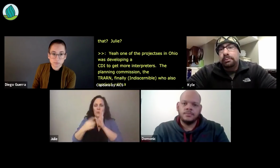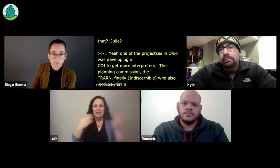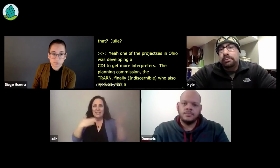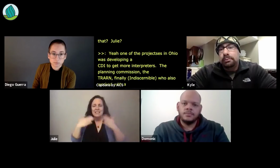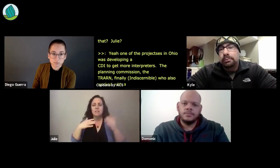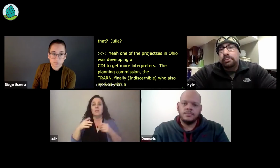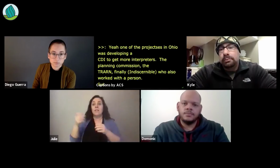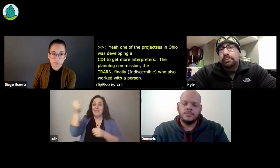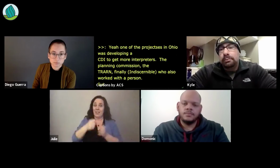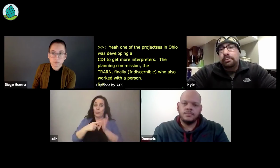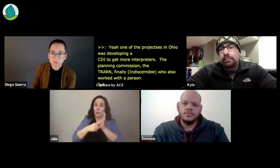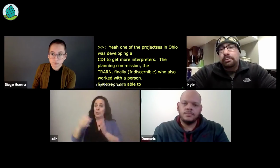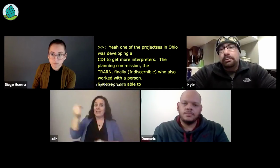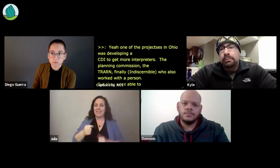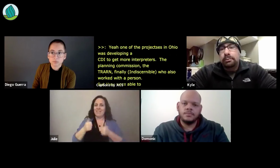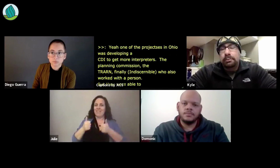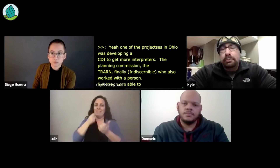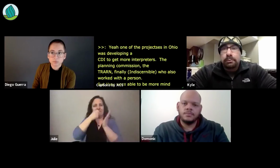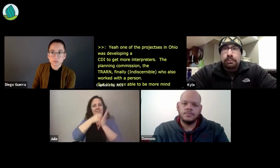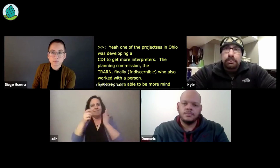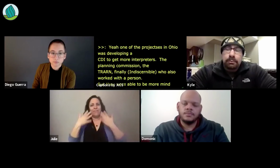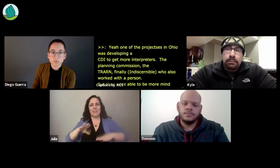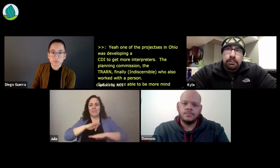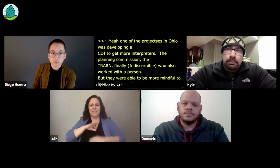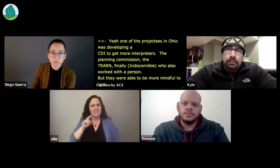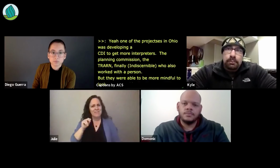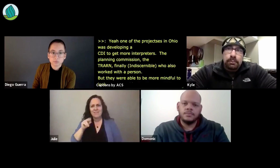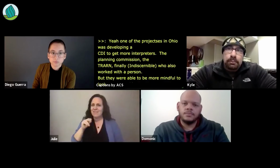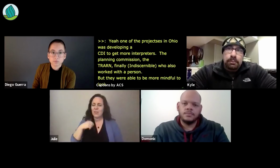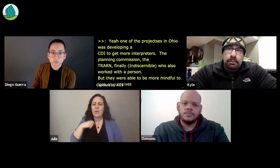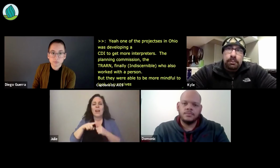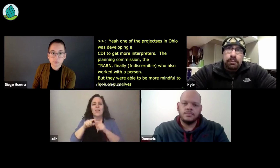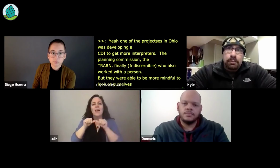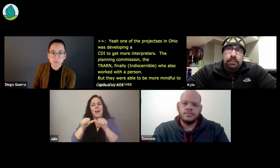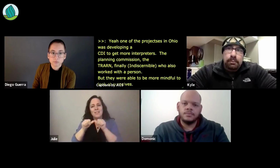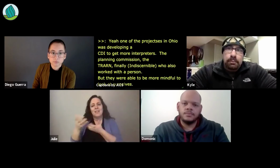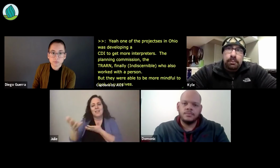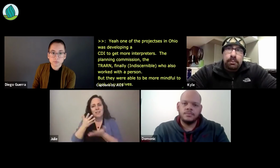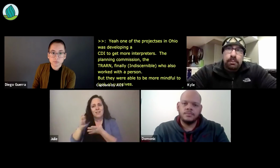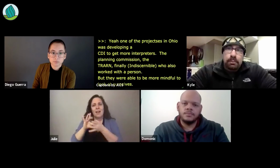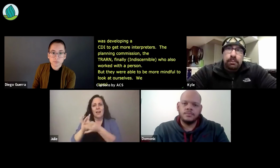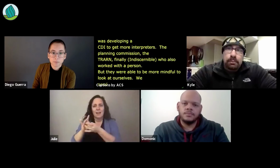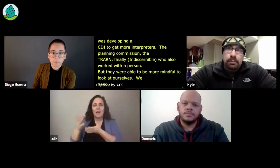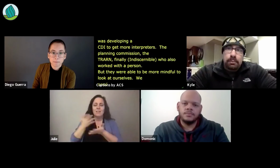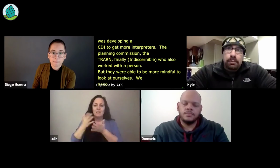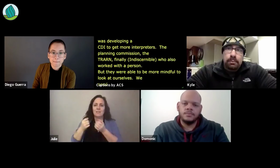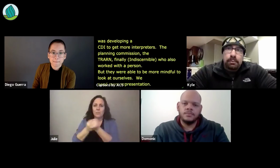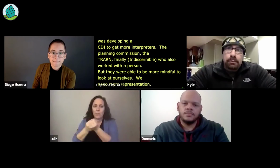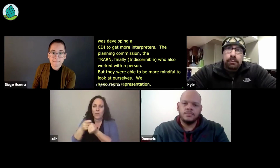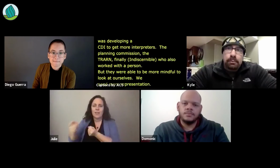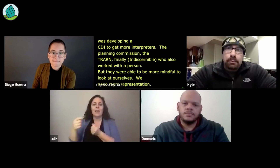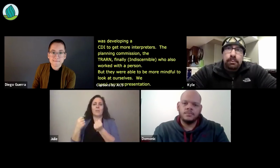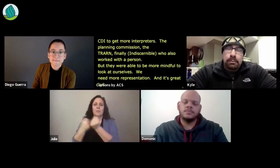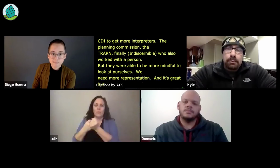And it's great, but you can't just check that little box off and say, well, we're represented. It's an ongoing engaging process.